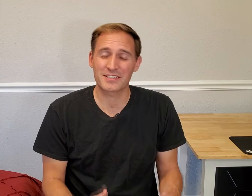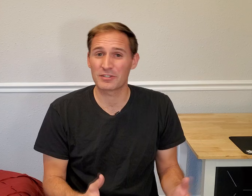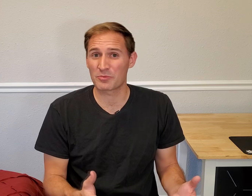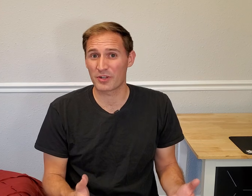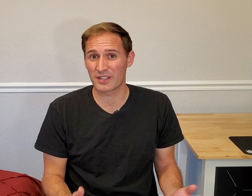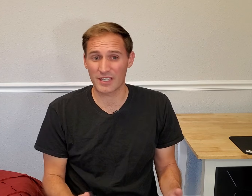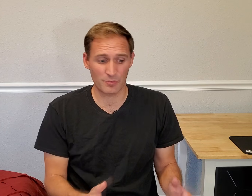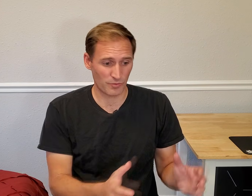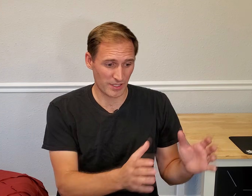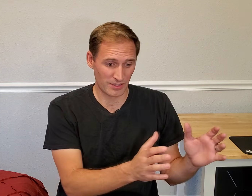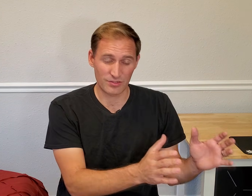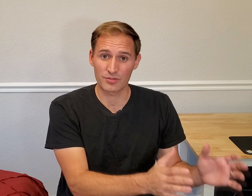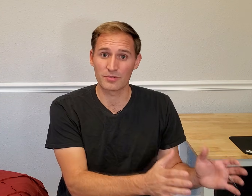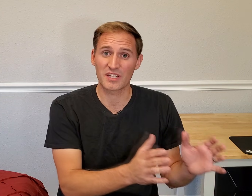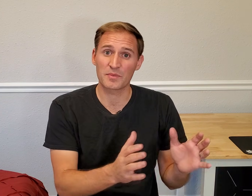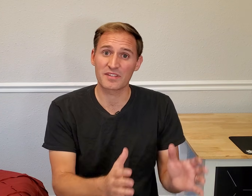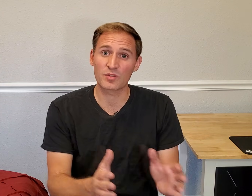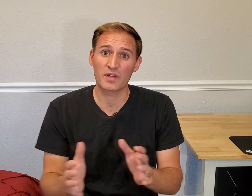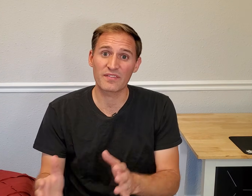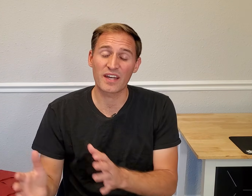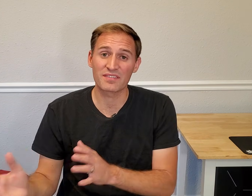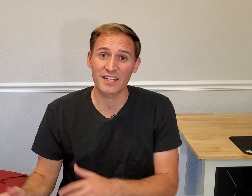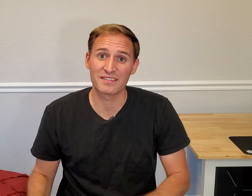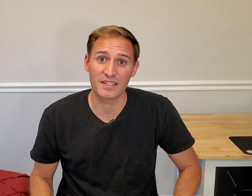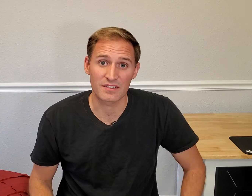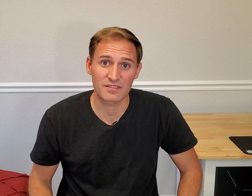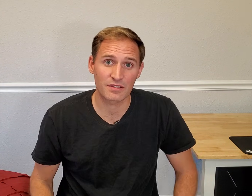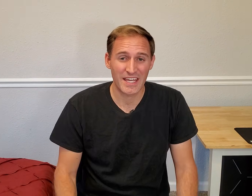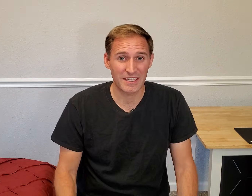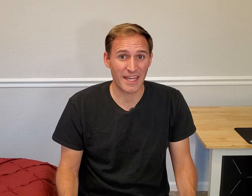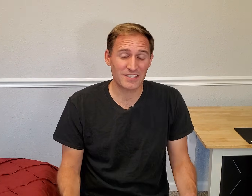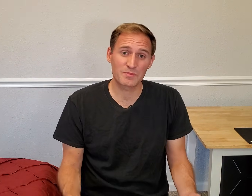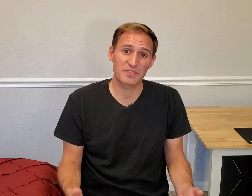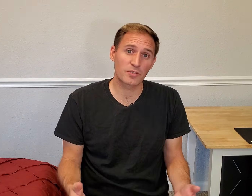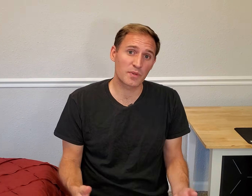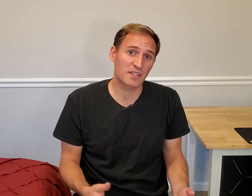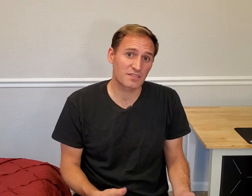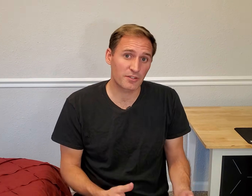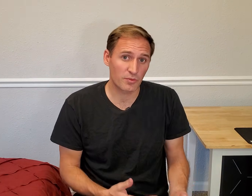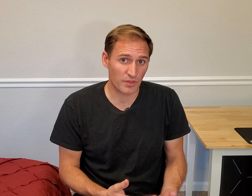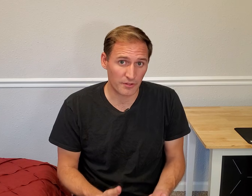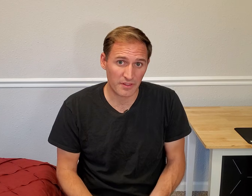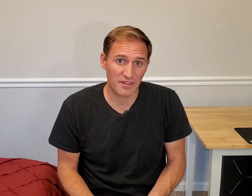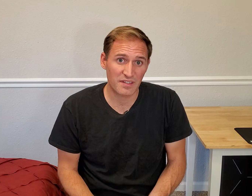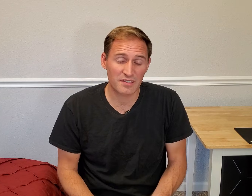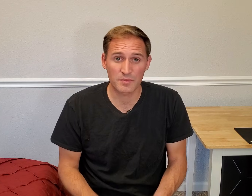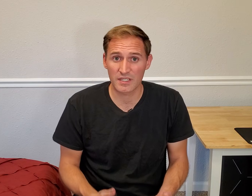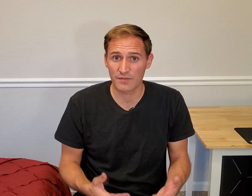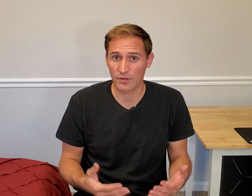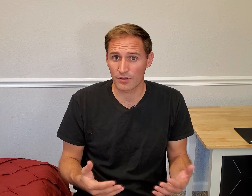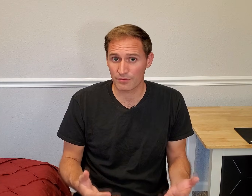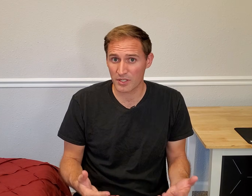actually going to break it up into segments of 25 signs each and actually before we get started with learning the signs I'm going to give you three quick